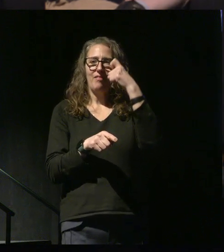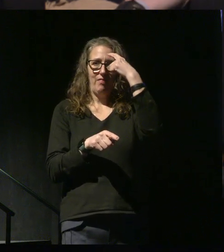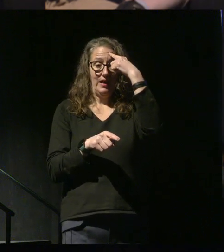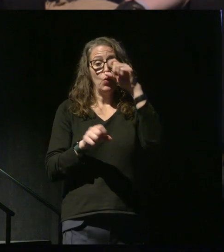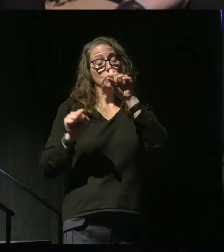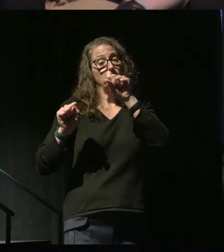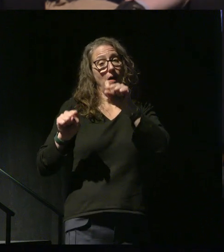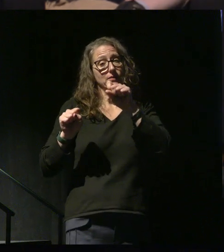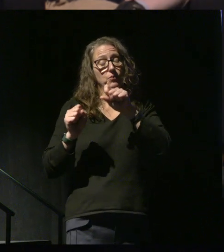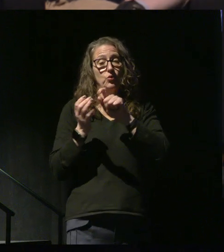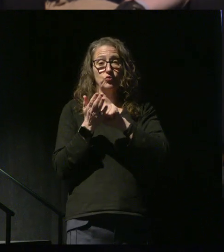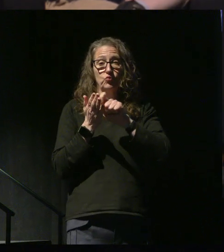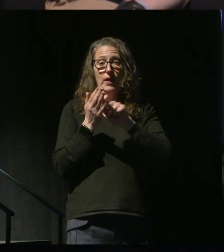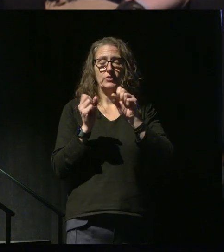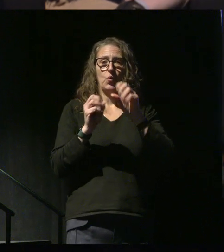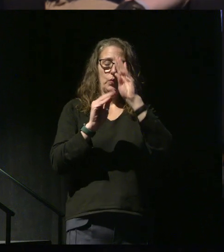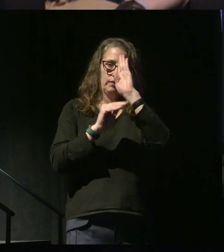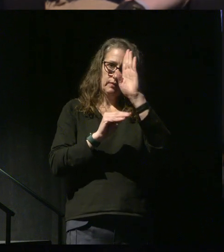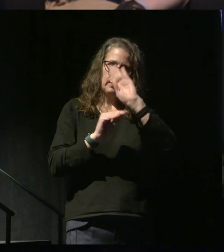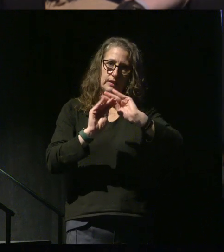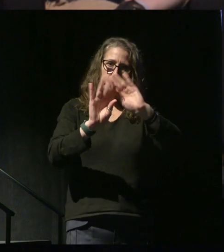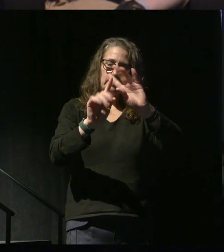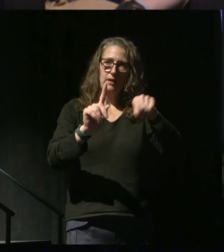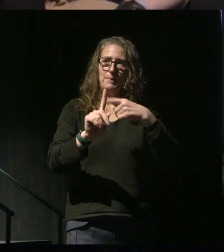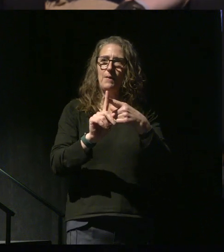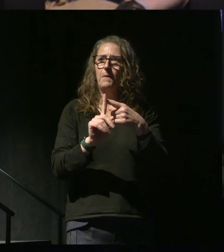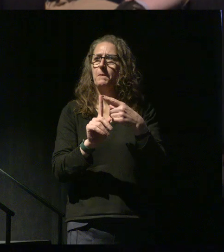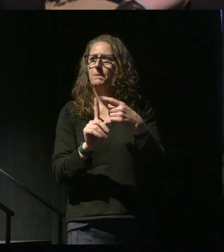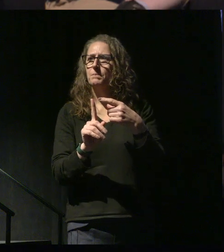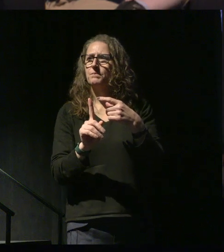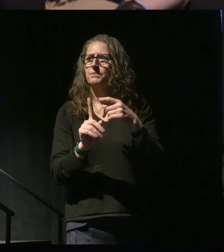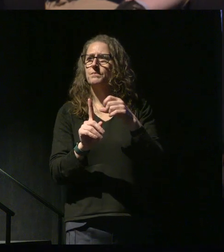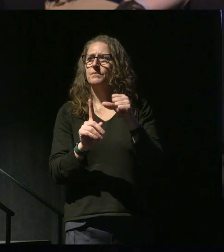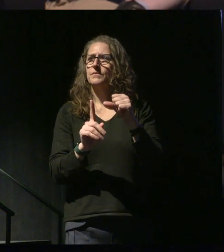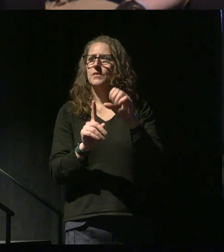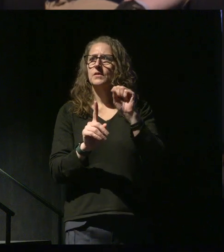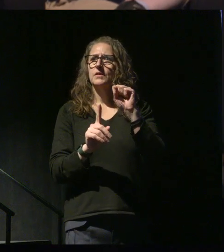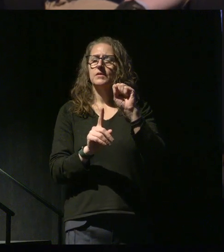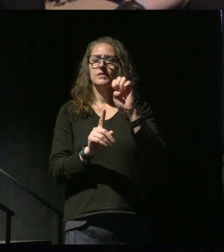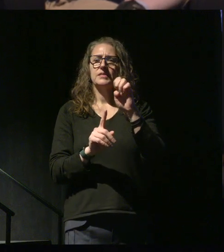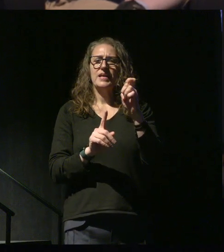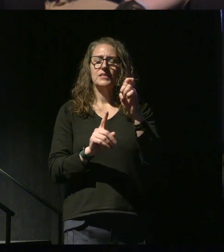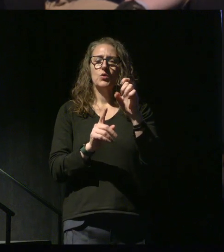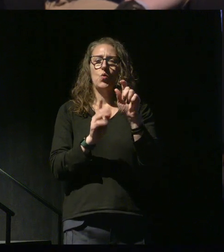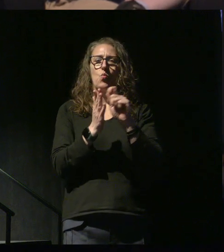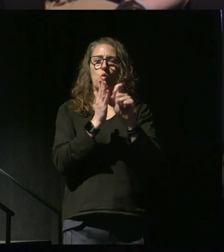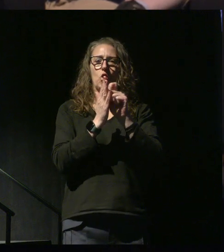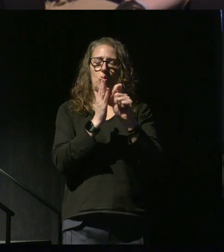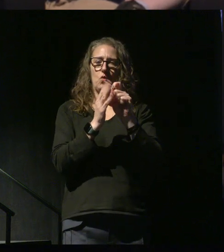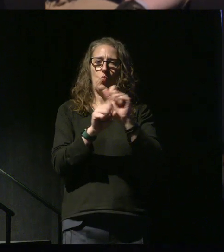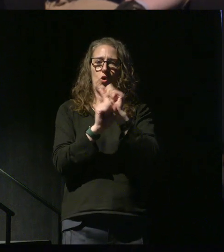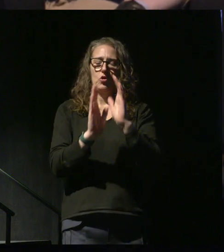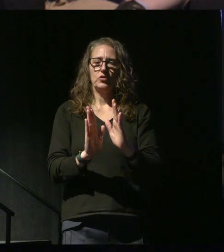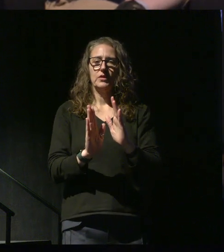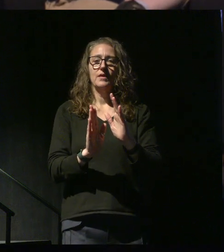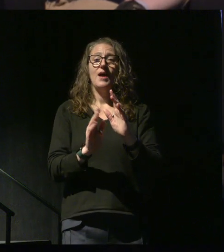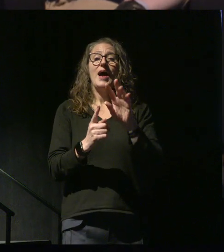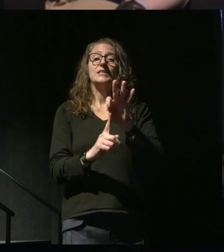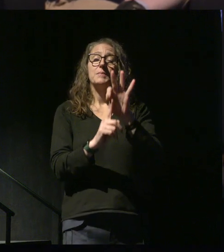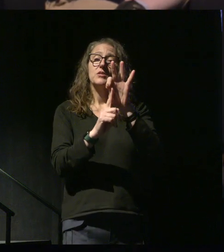so frankly about a sex work experience, and particularly one that, that like this letter to the Johns that is like actually pro sex work buying,